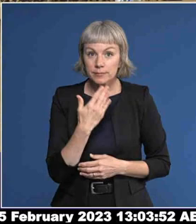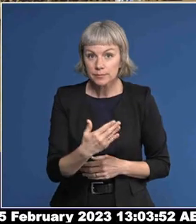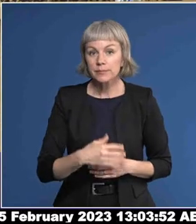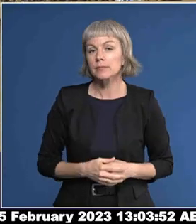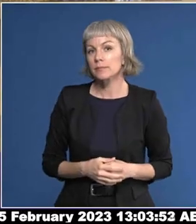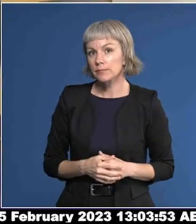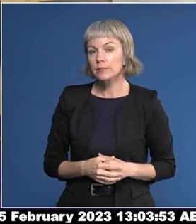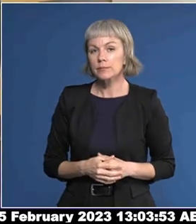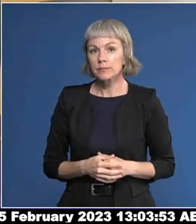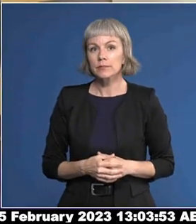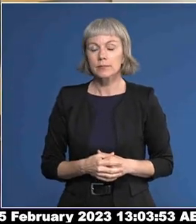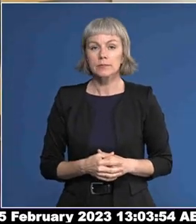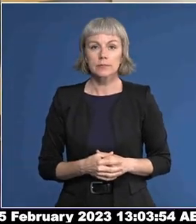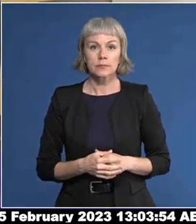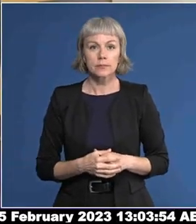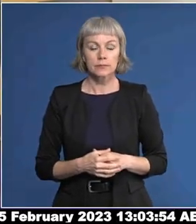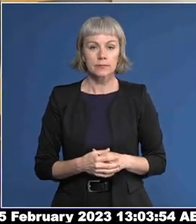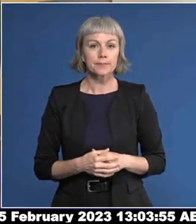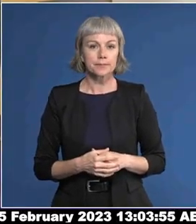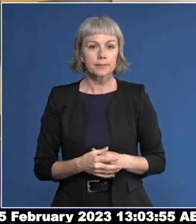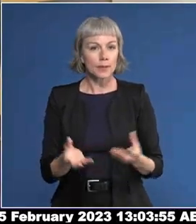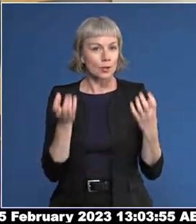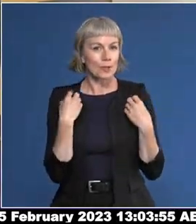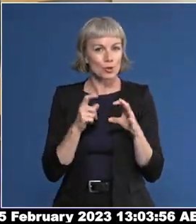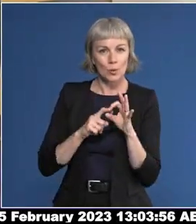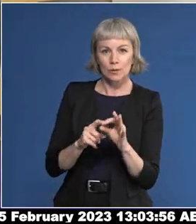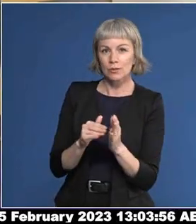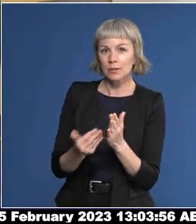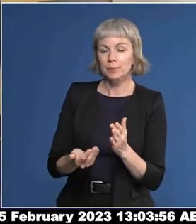The Commissioners may have some questions for you. Thank you. CHAIR: Commissioner Bennett?